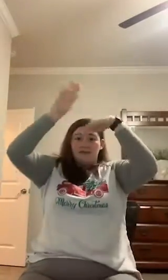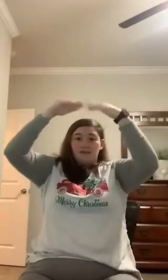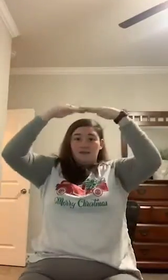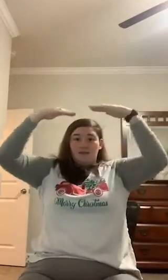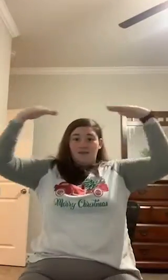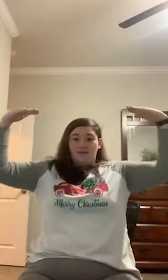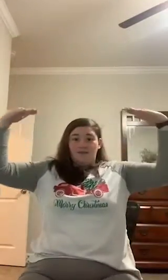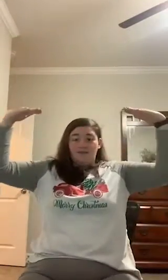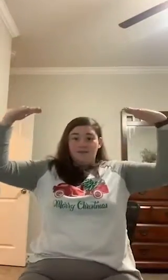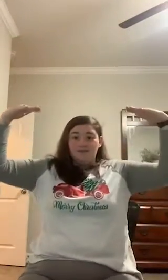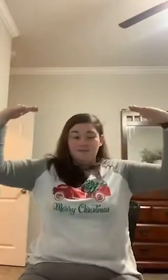heaven